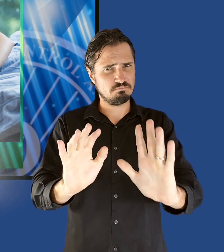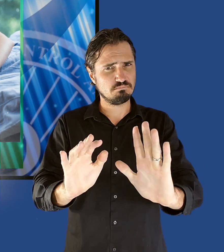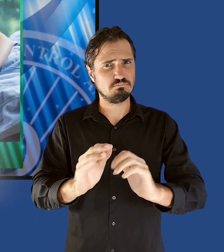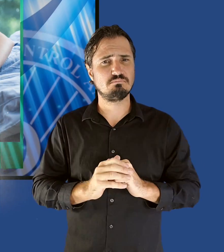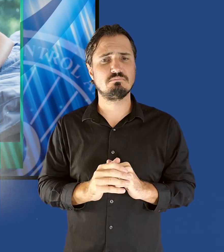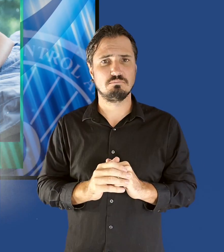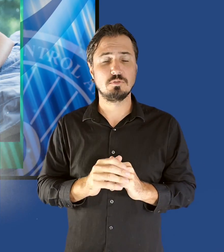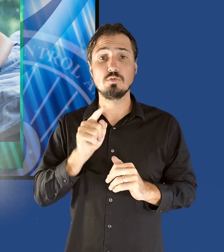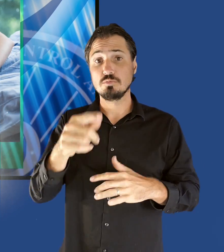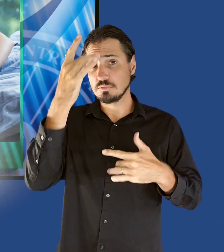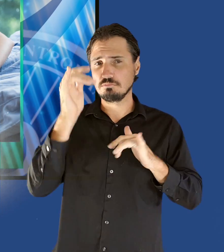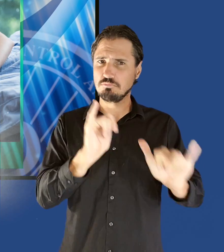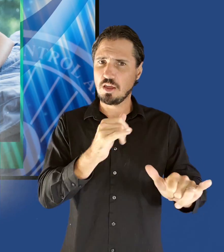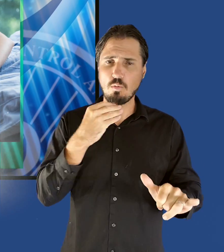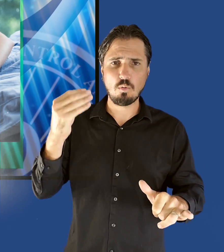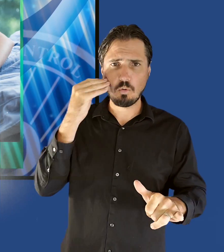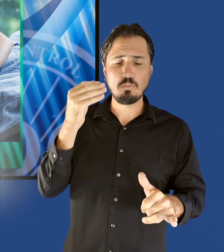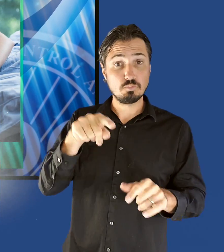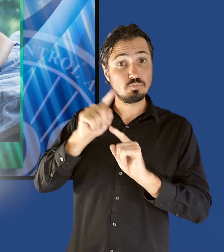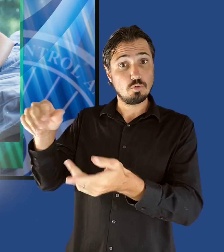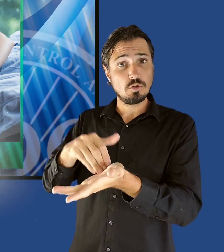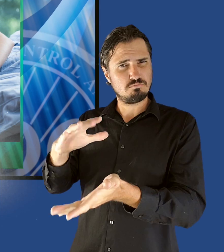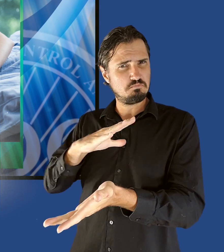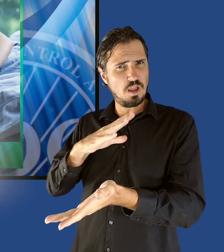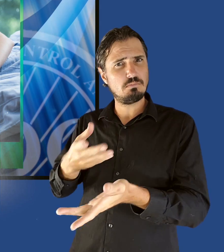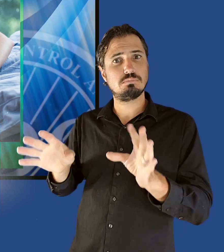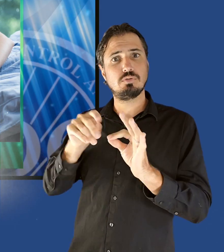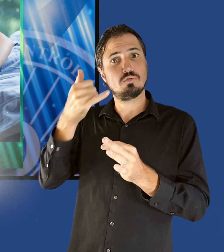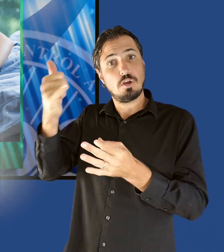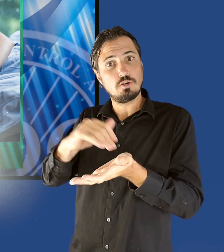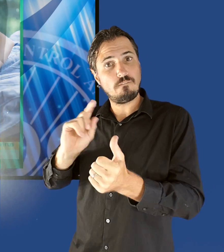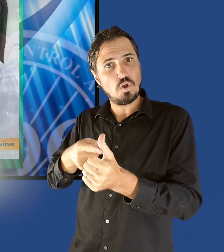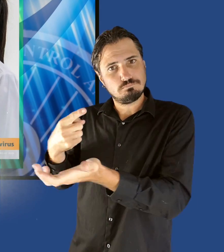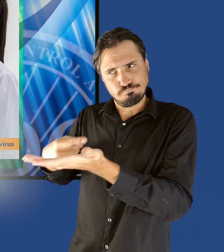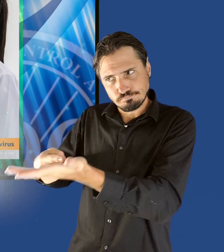Do not leave home if you are sick, unless you are seeking medical attention, and then only after calling your doctor first.